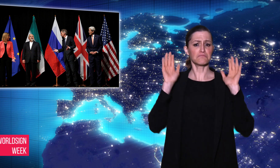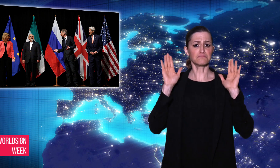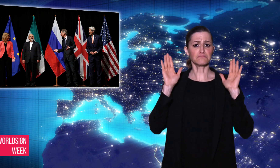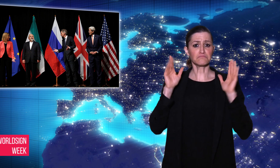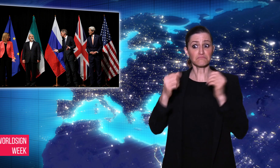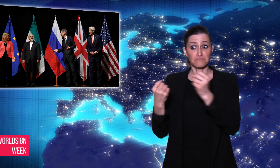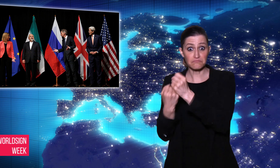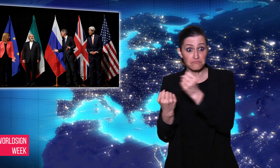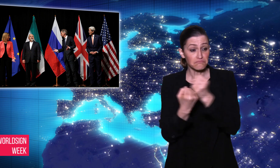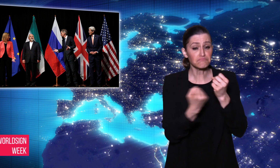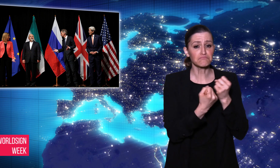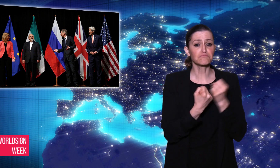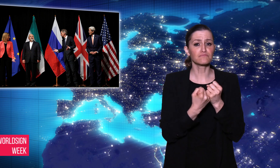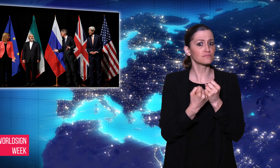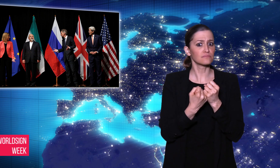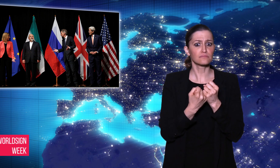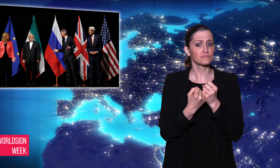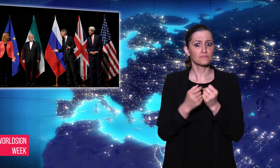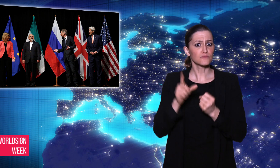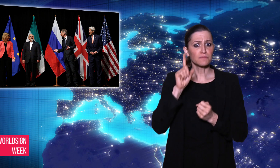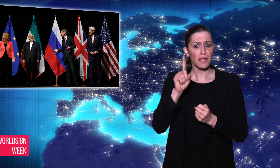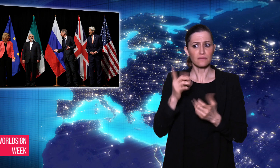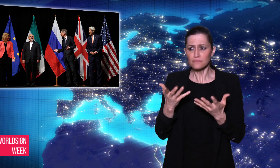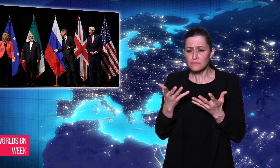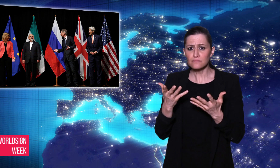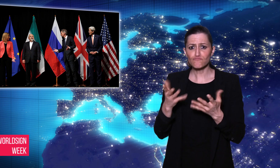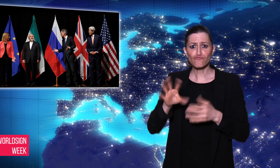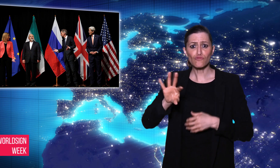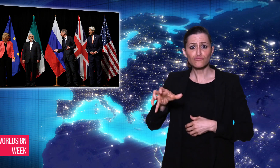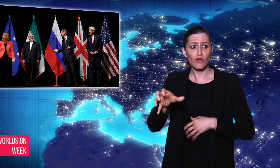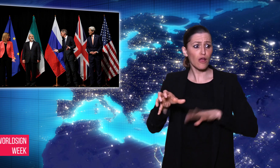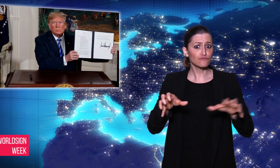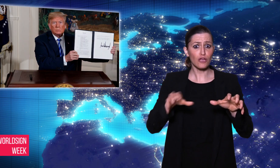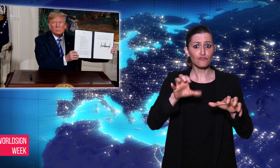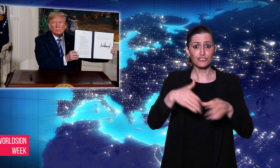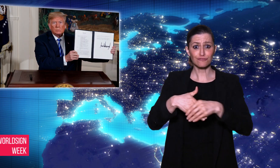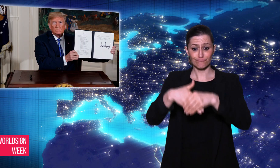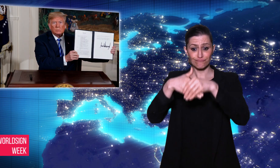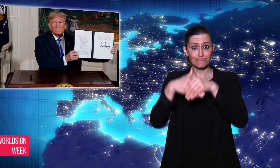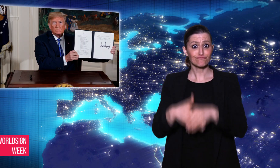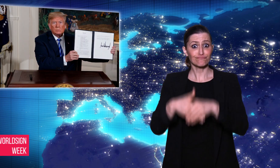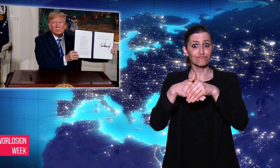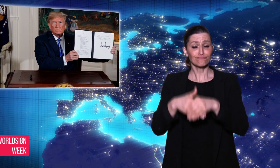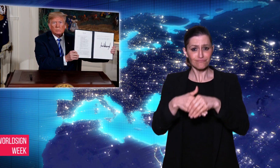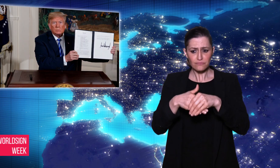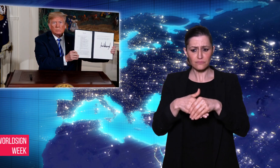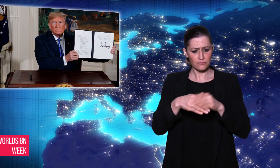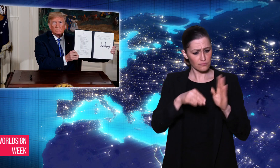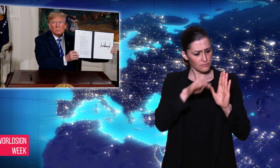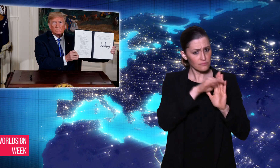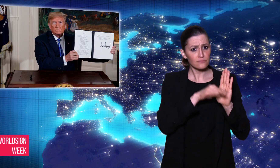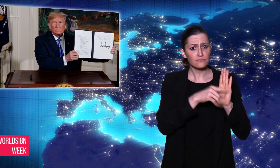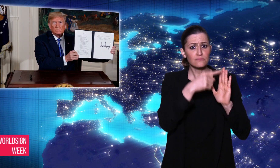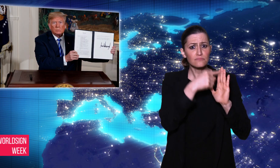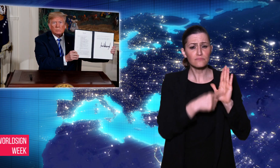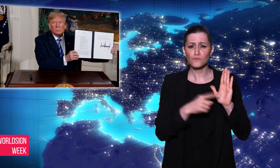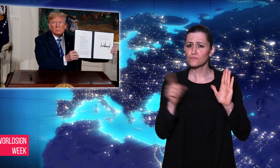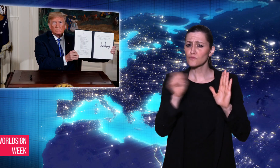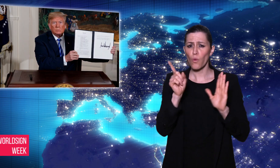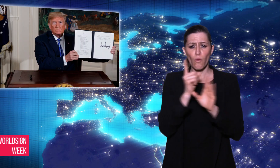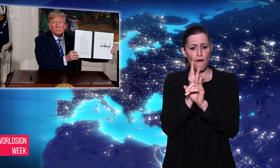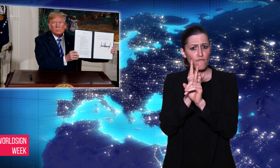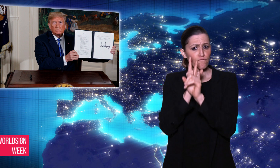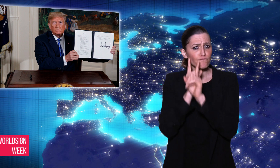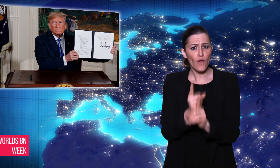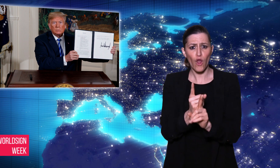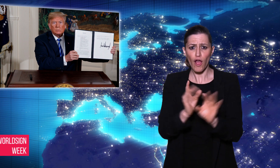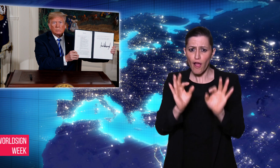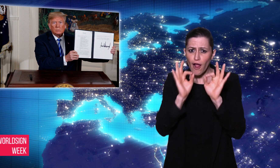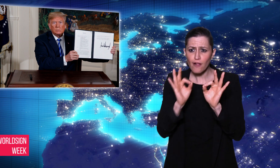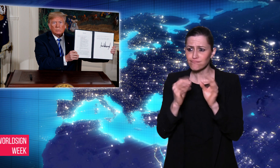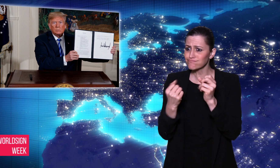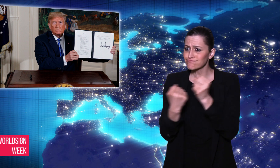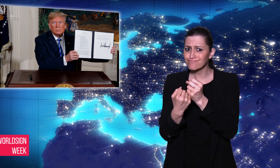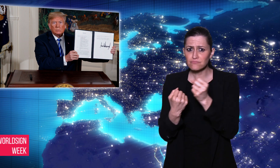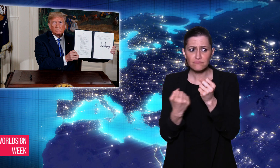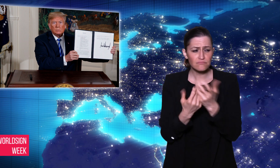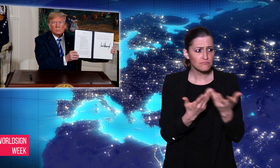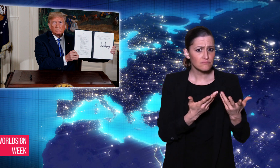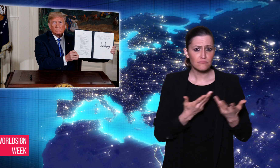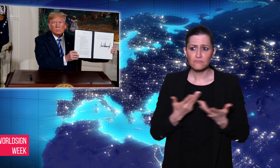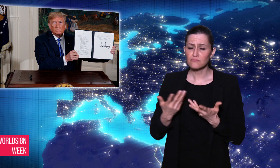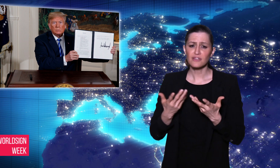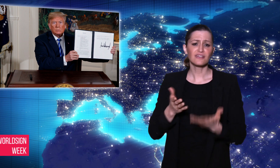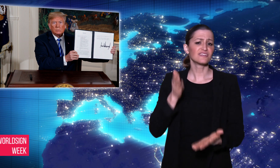but a lot of the countries did not follow through.